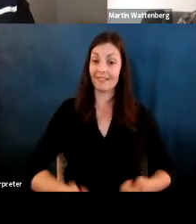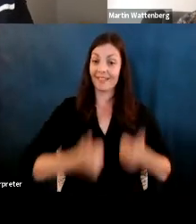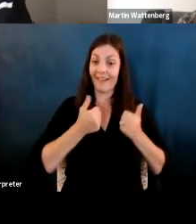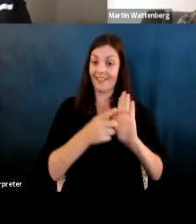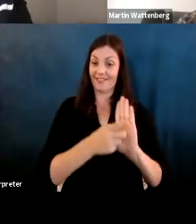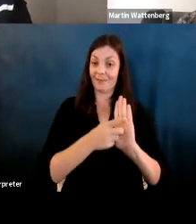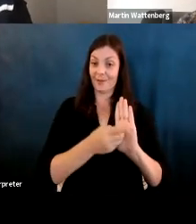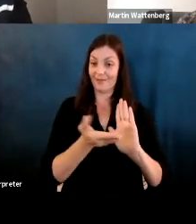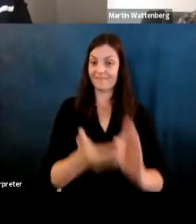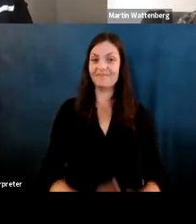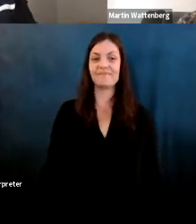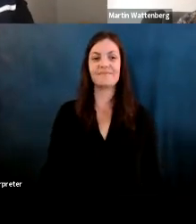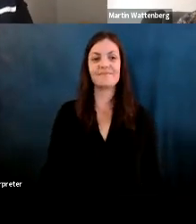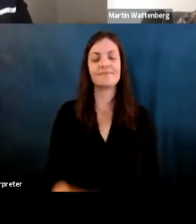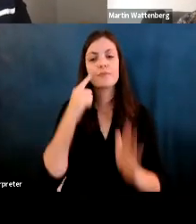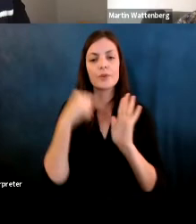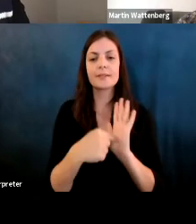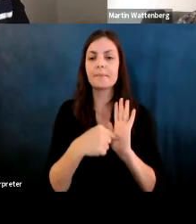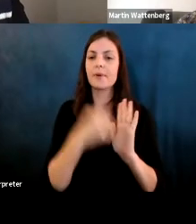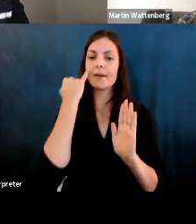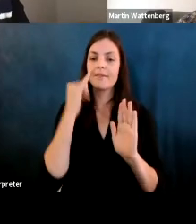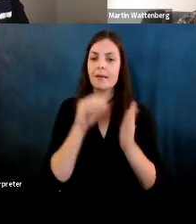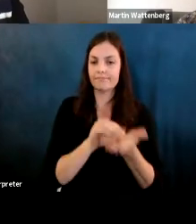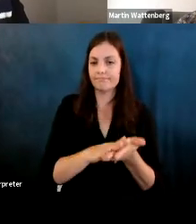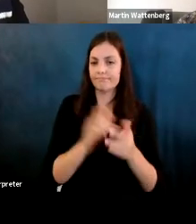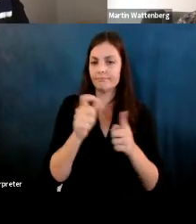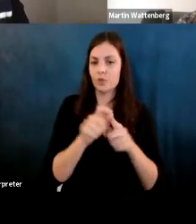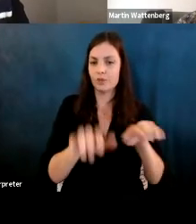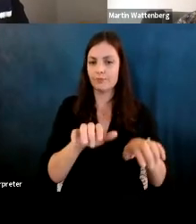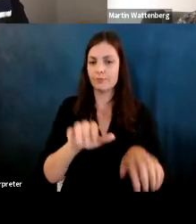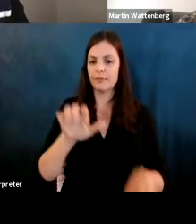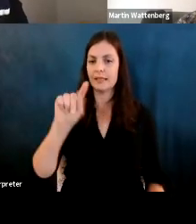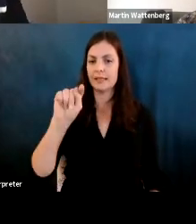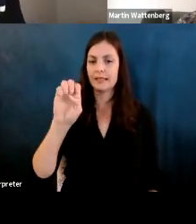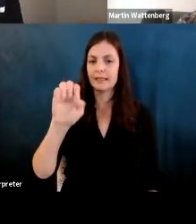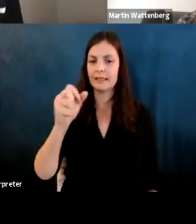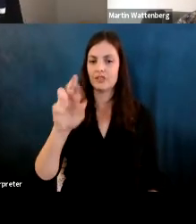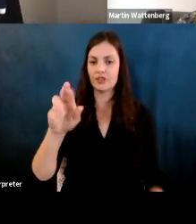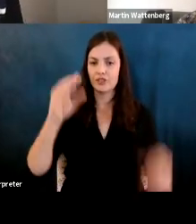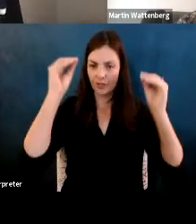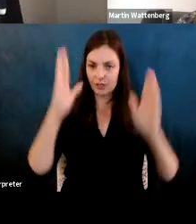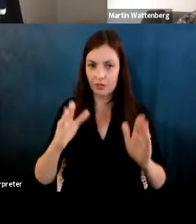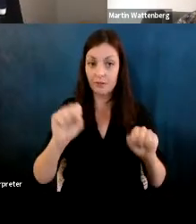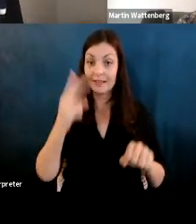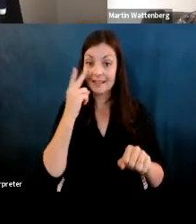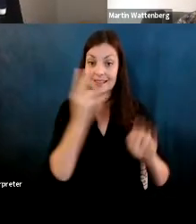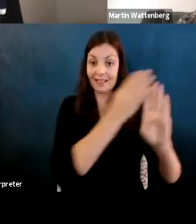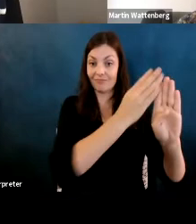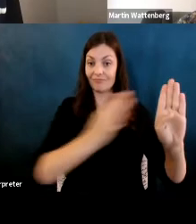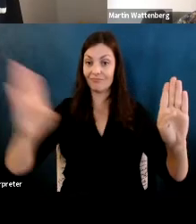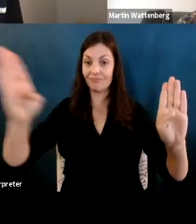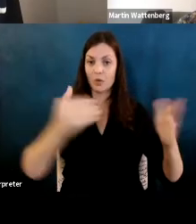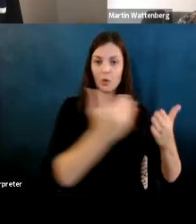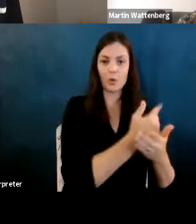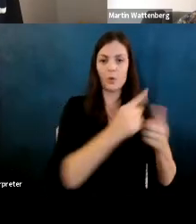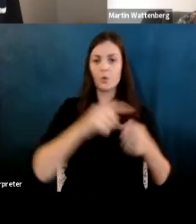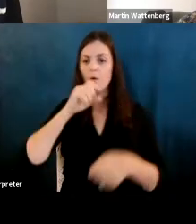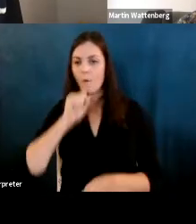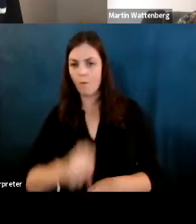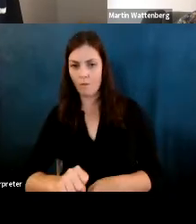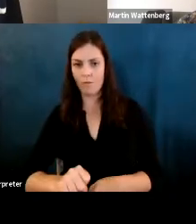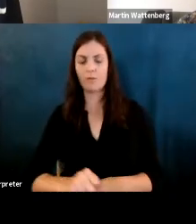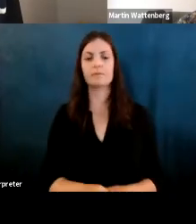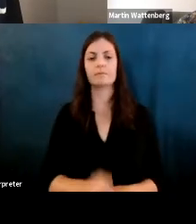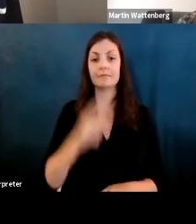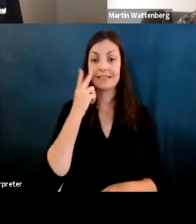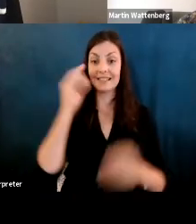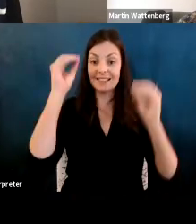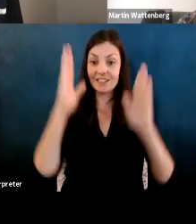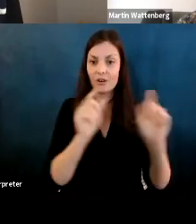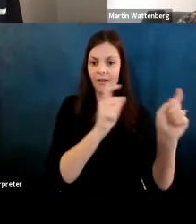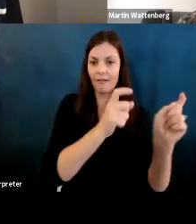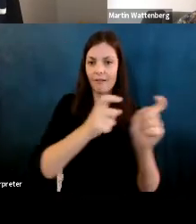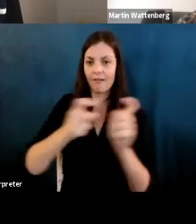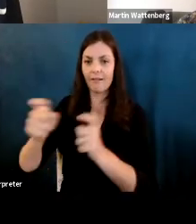Fernanda Viegas: And so, for instance, if I were to enter the word teacher, you can see my axes right new to old, so I can immediately see that teacher is being pulled towards old.